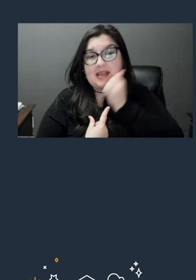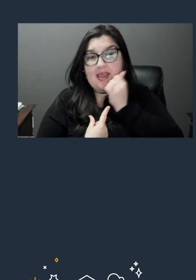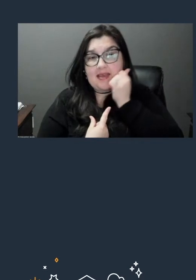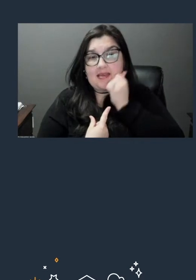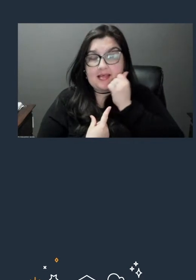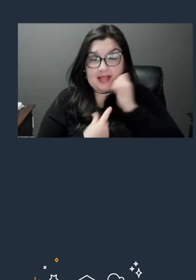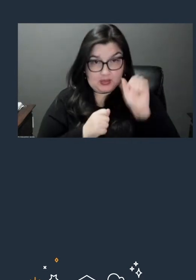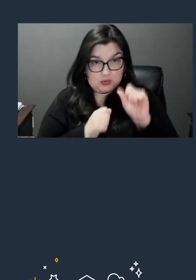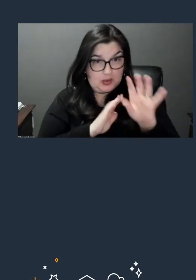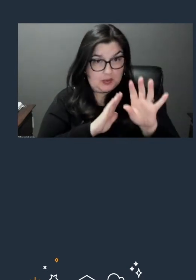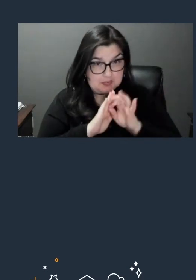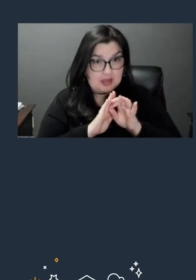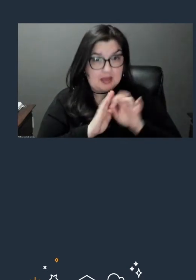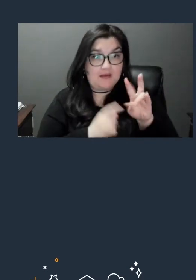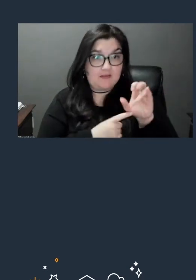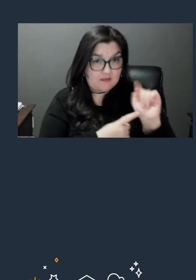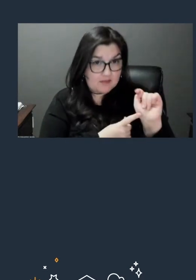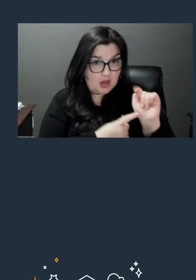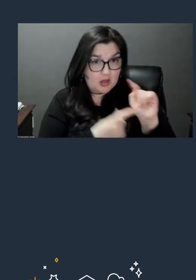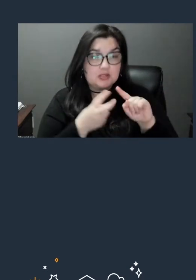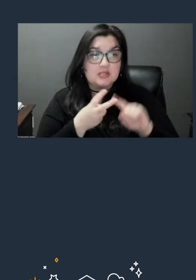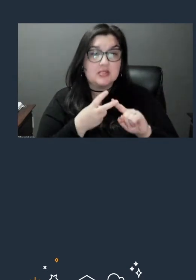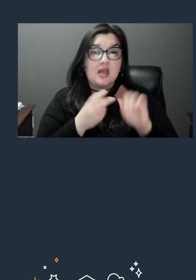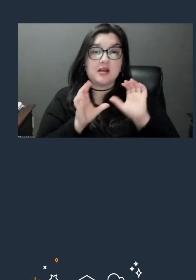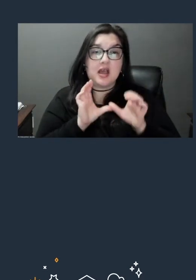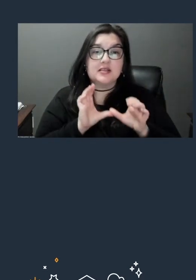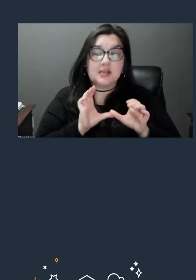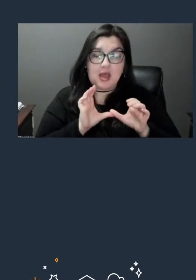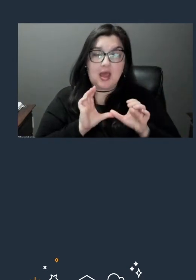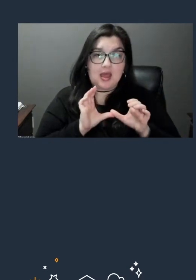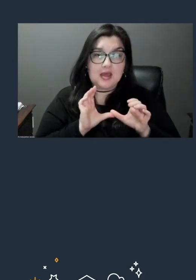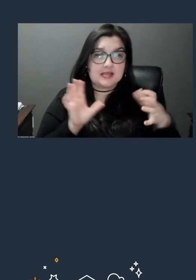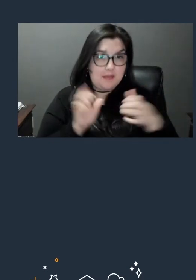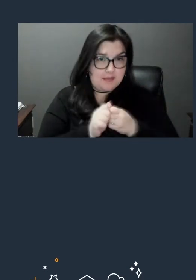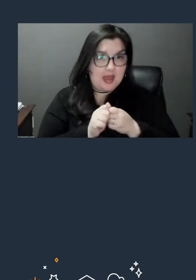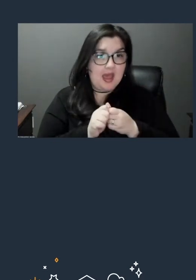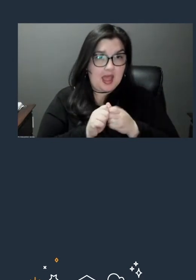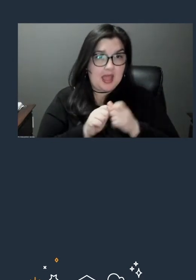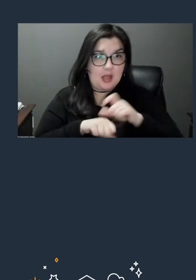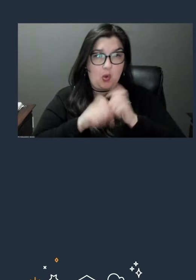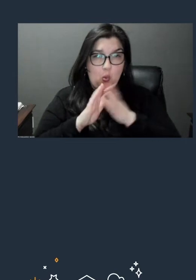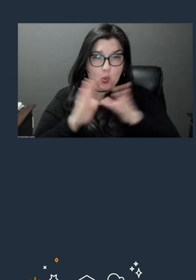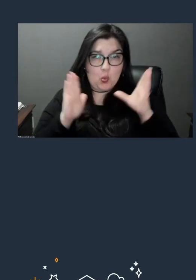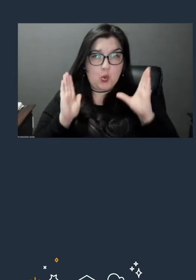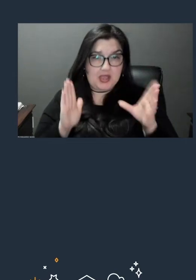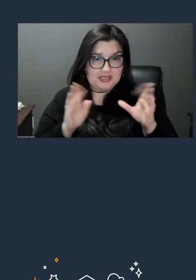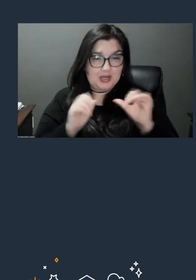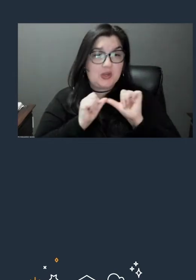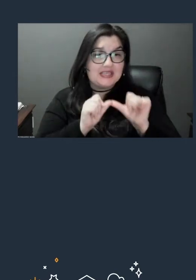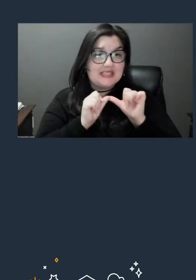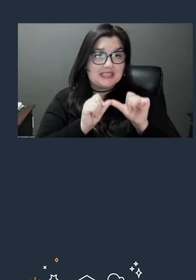as well as customize the backup window. Also, I've enabled the continuous backup, which will allow me to do more granular restores,